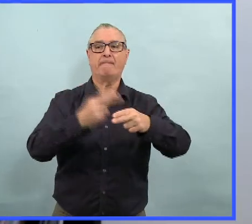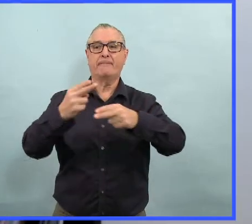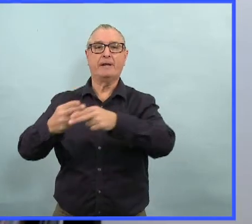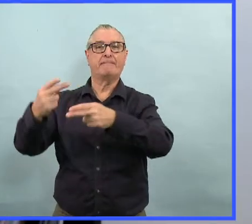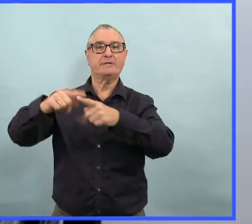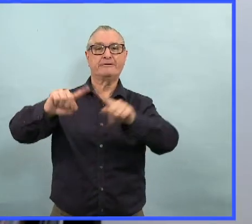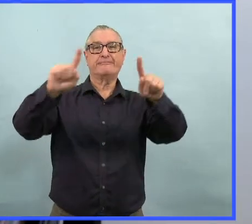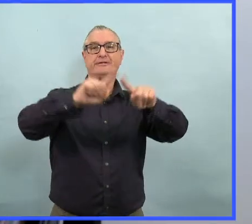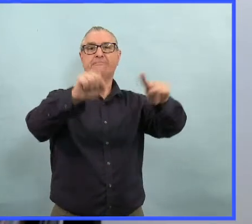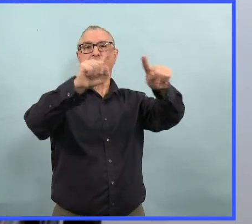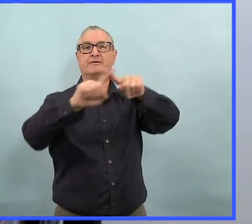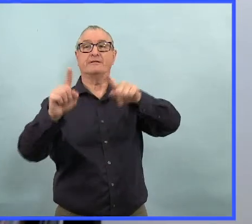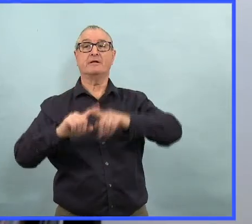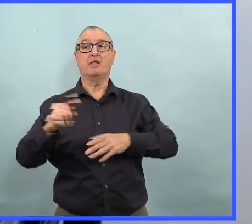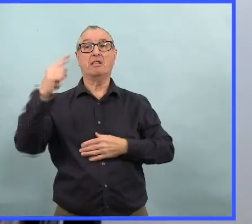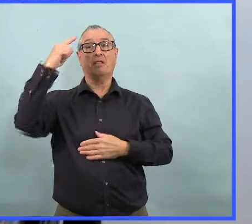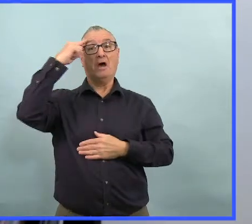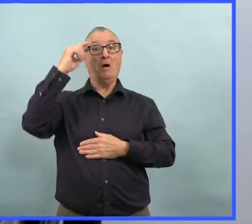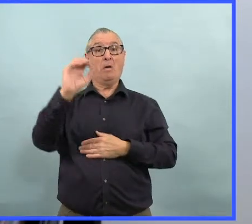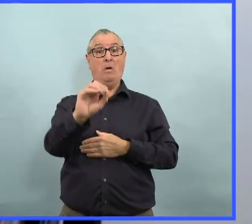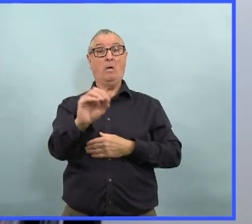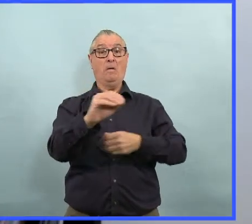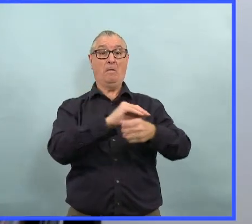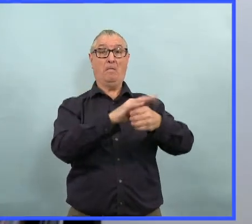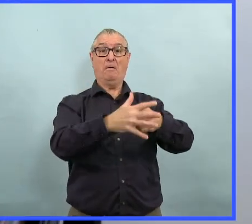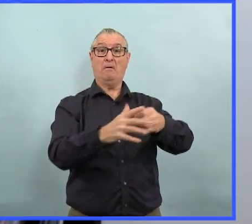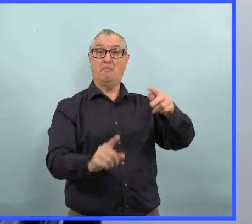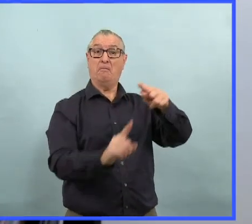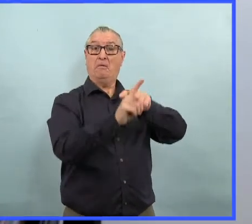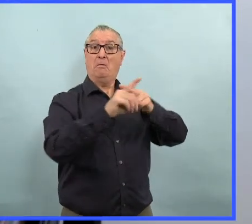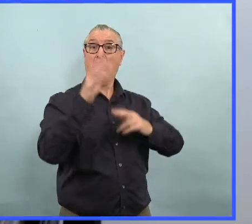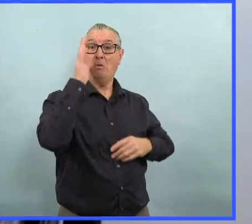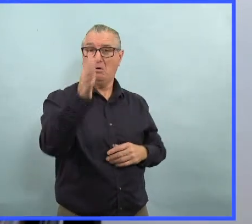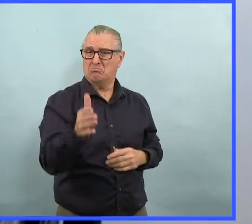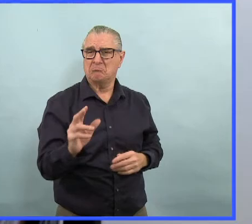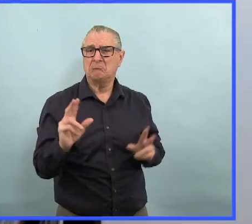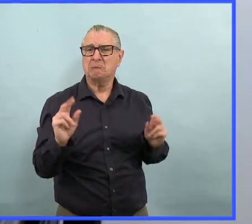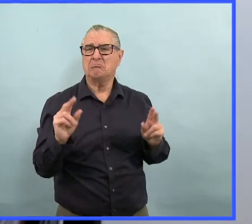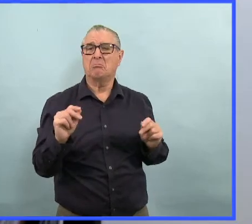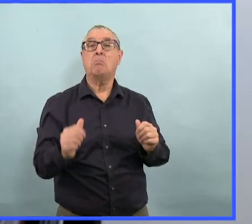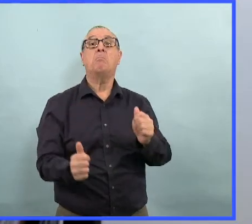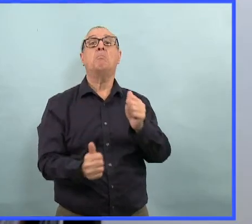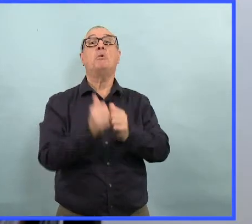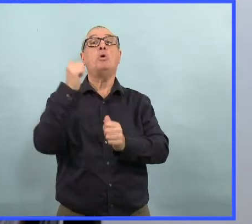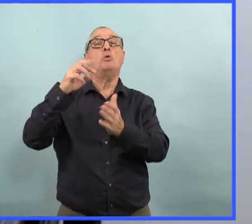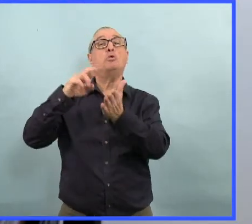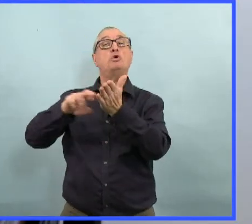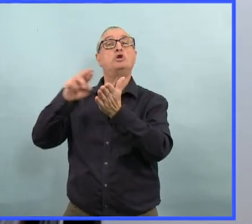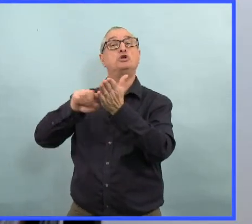variant i think most researchers expected that the next variant would be something more similar to